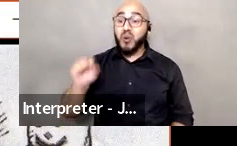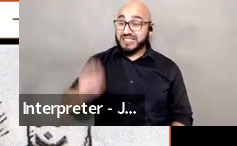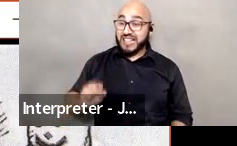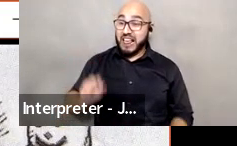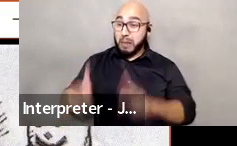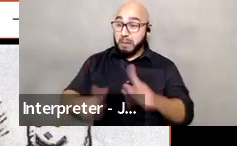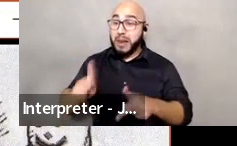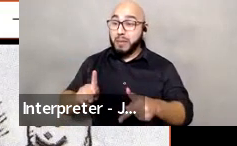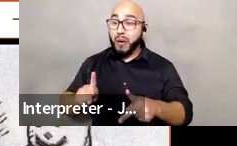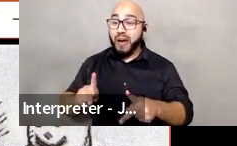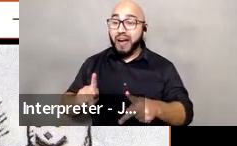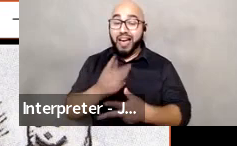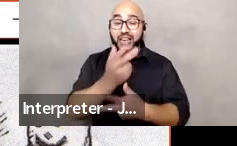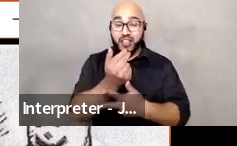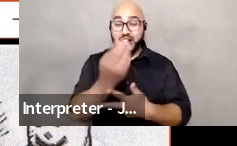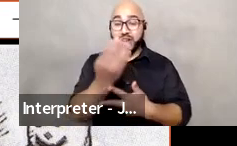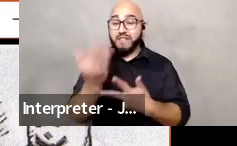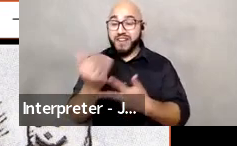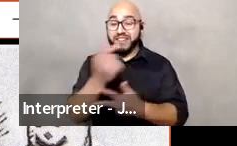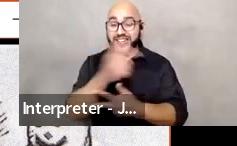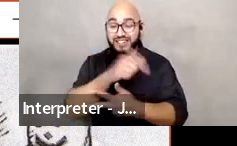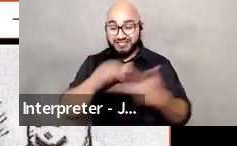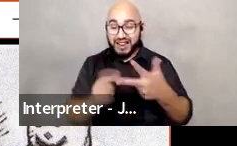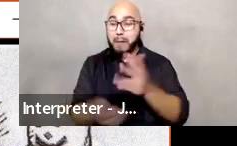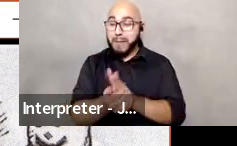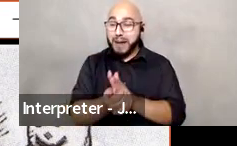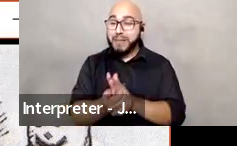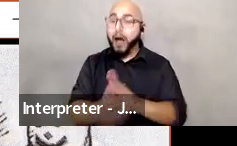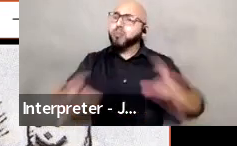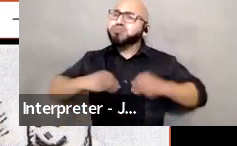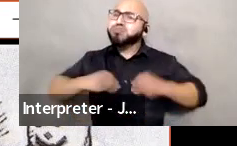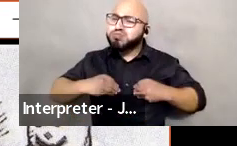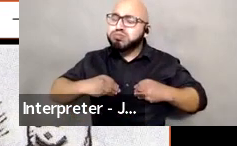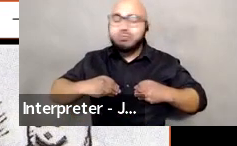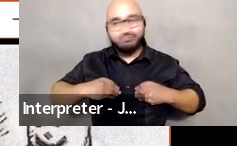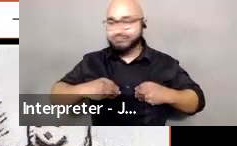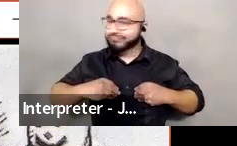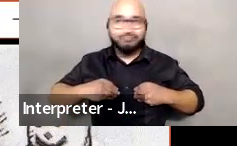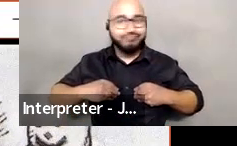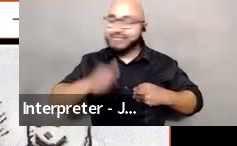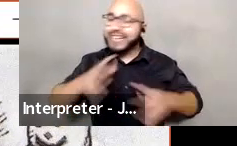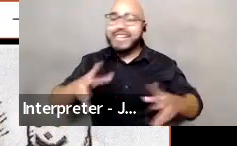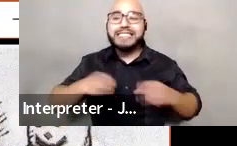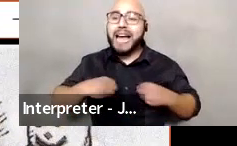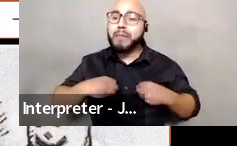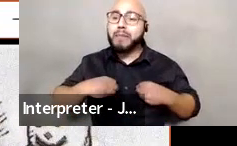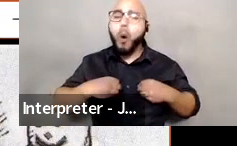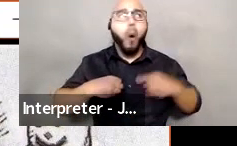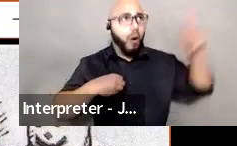They didn't just accept that it was now the law of the land. They didn't accept the other.